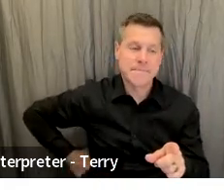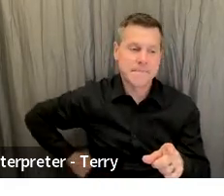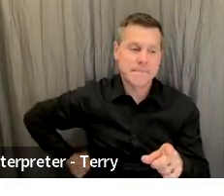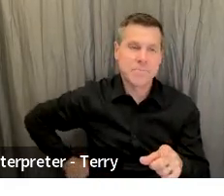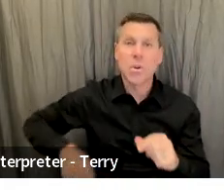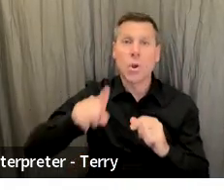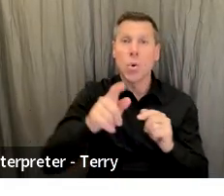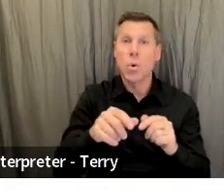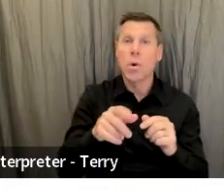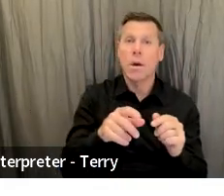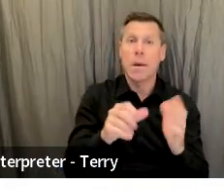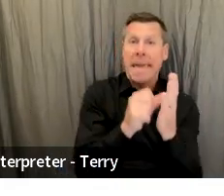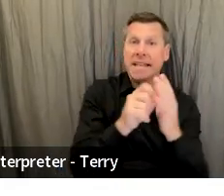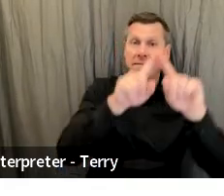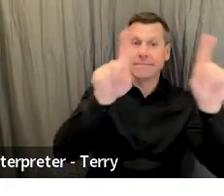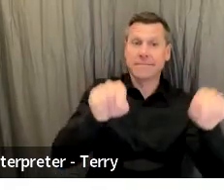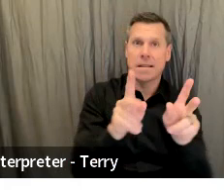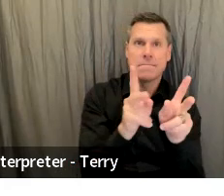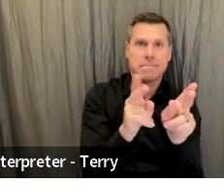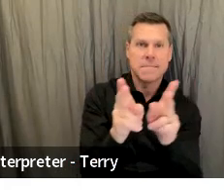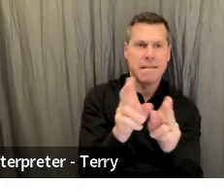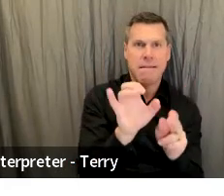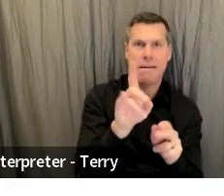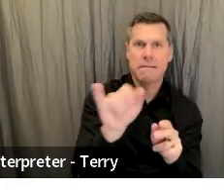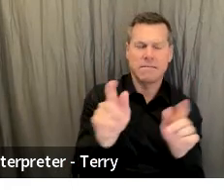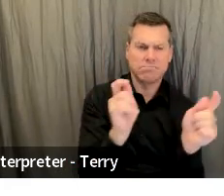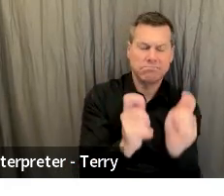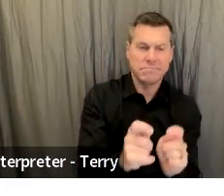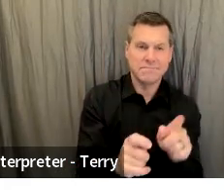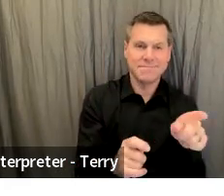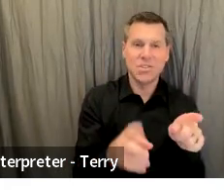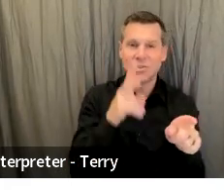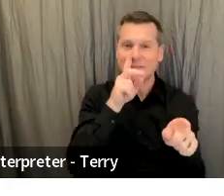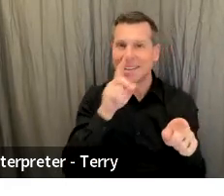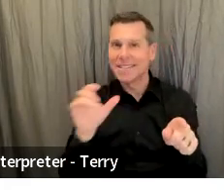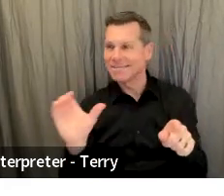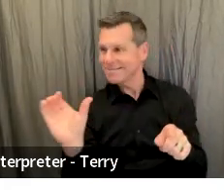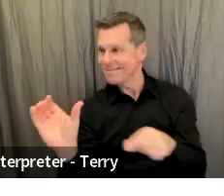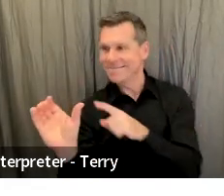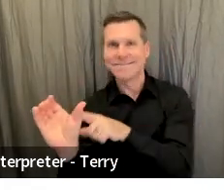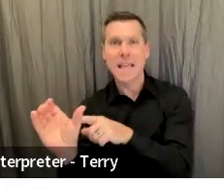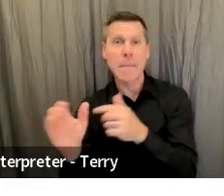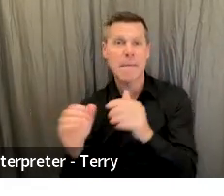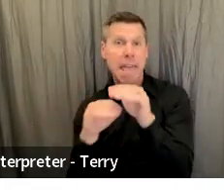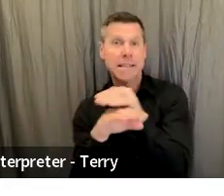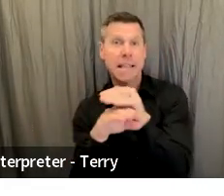you will see here this accessibility checker icon and if there accessibility issues in your design,